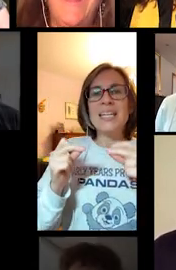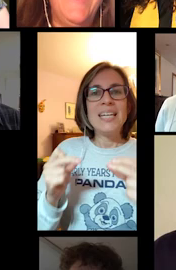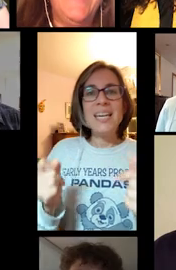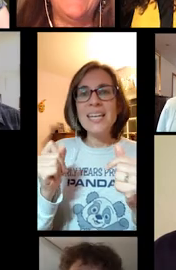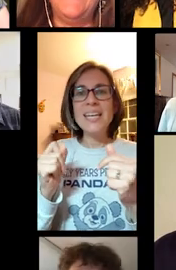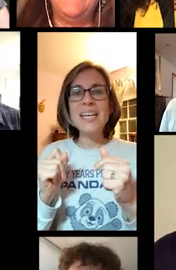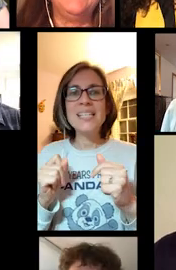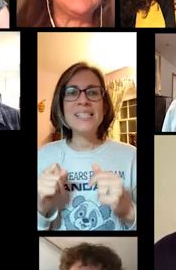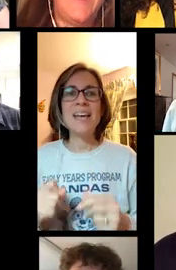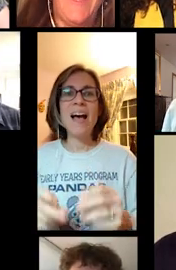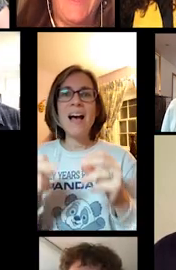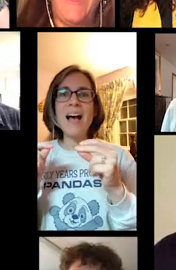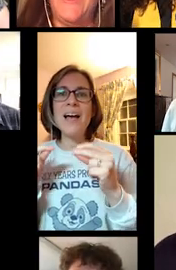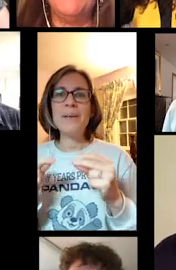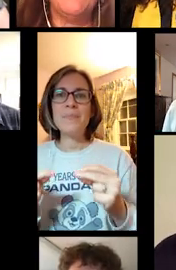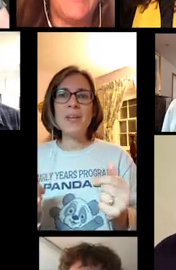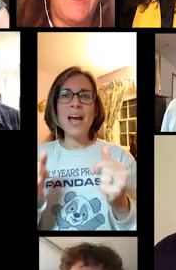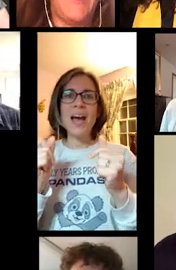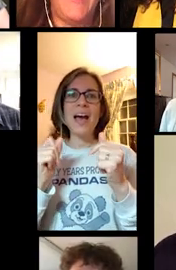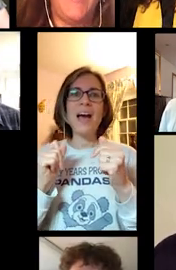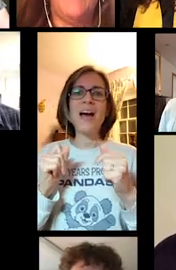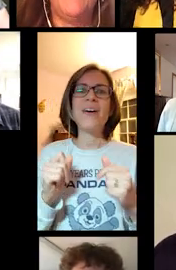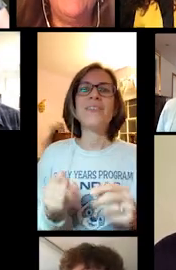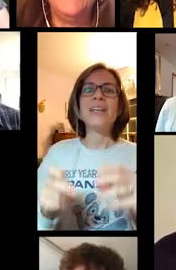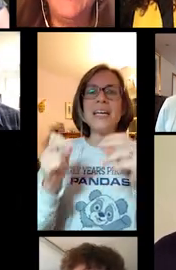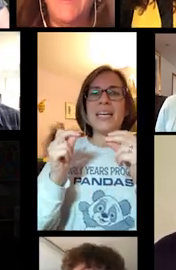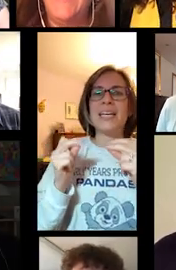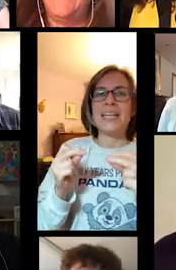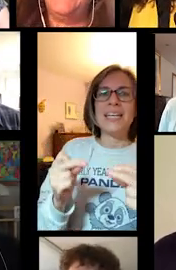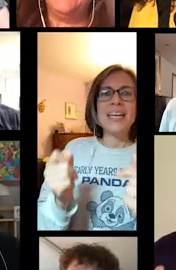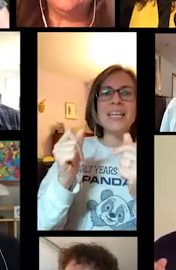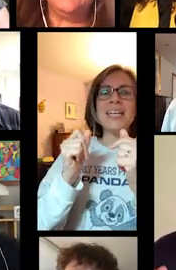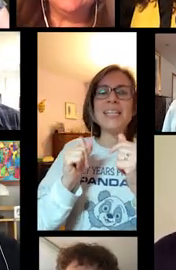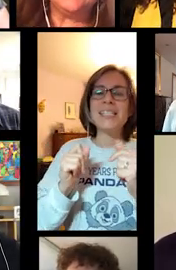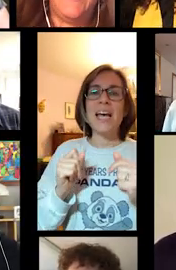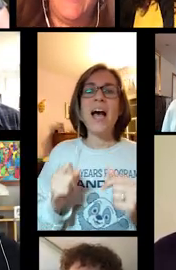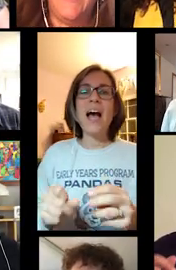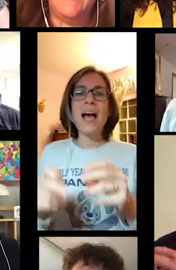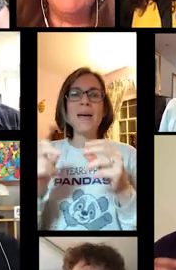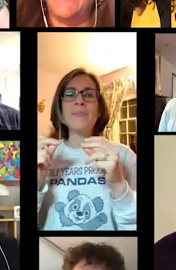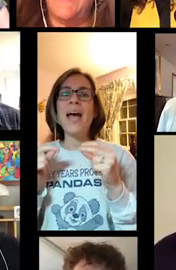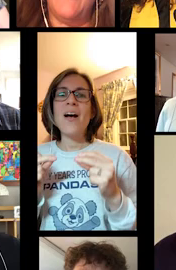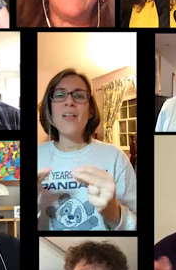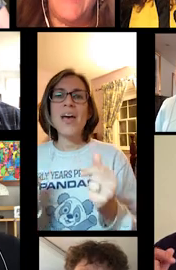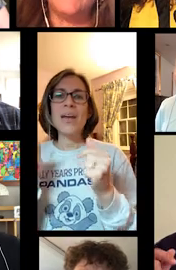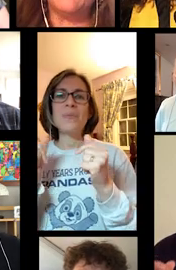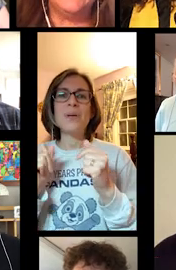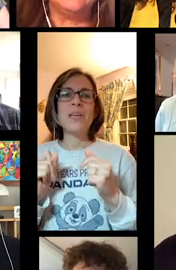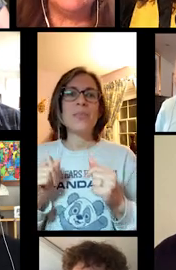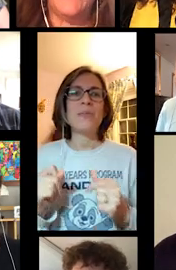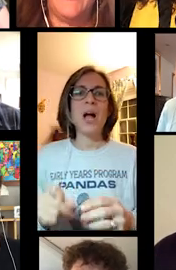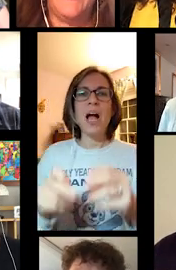It is time now It is time now that we thrive